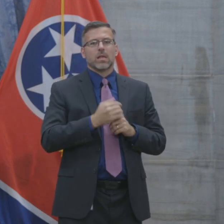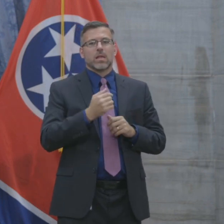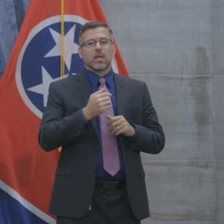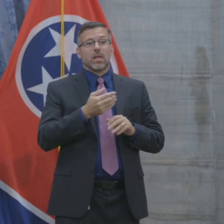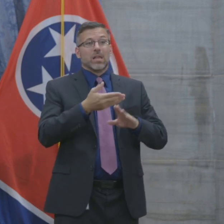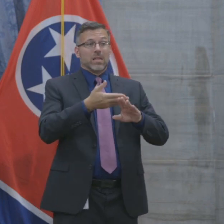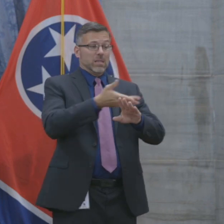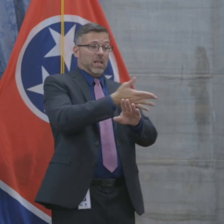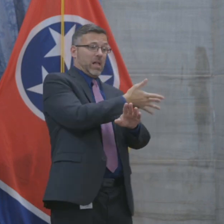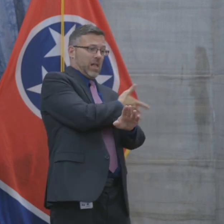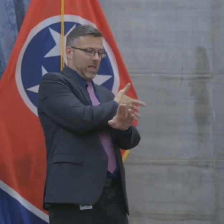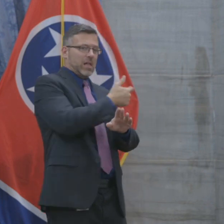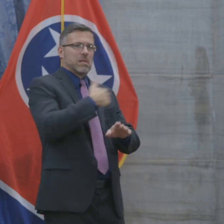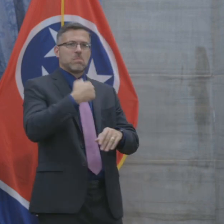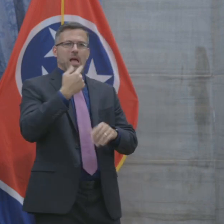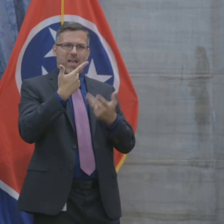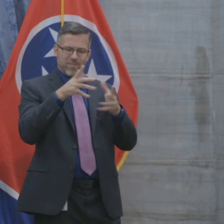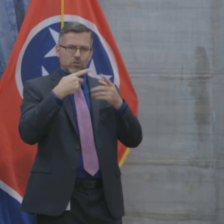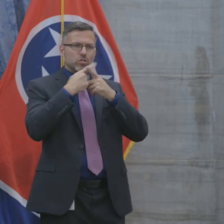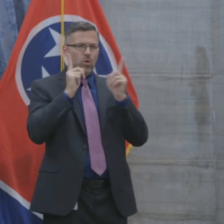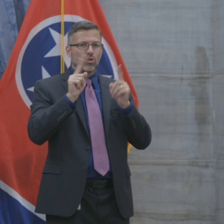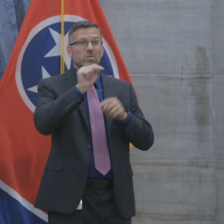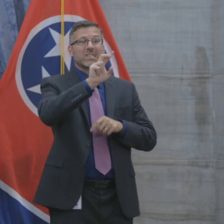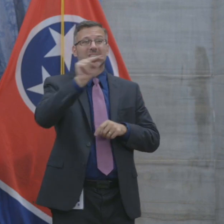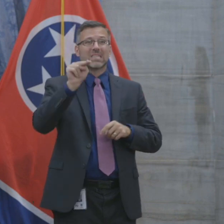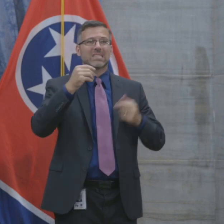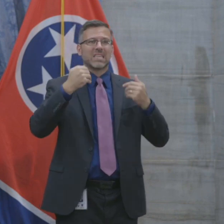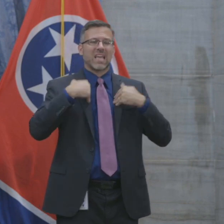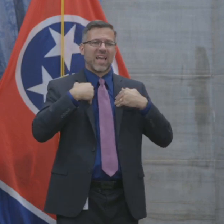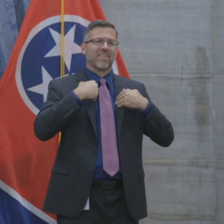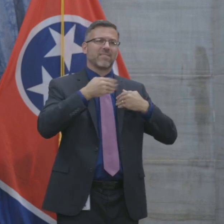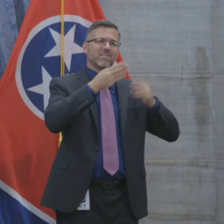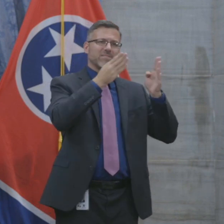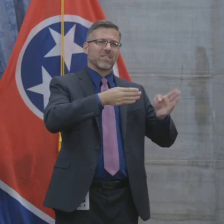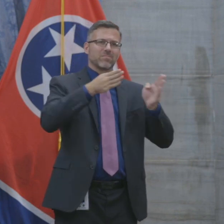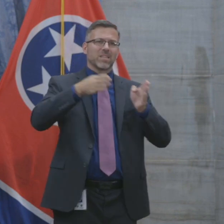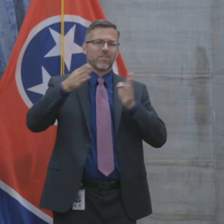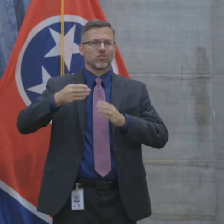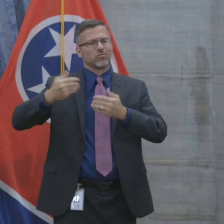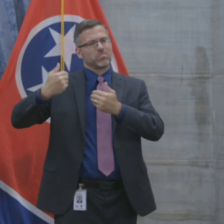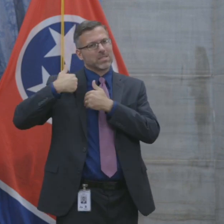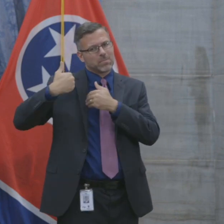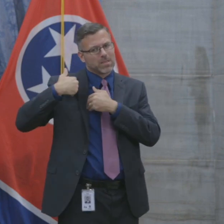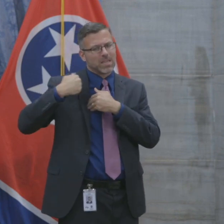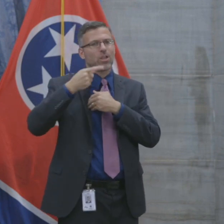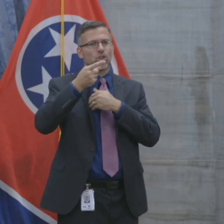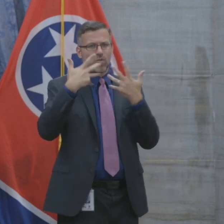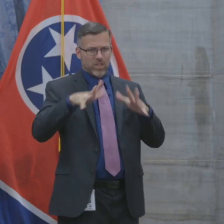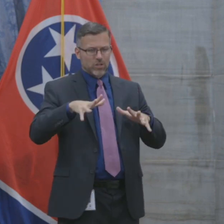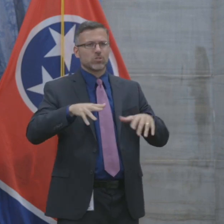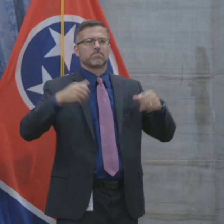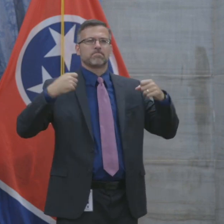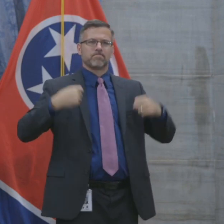that we do that. So really we wait for a vaccine for some of those solves. But in the meantime, how do we do that with